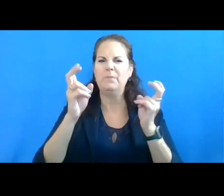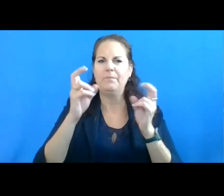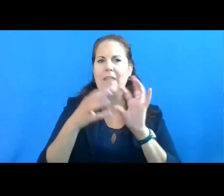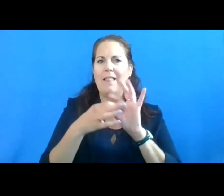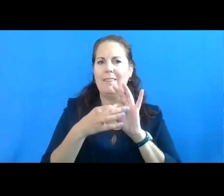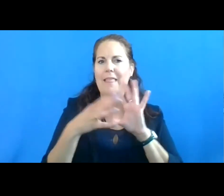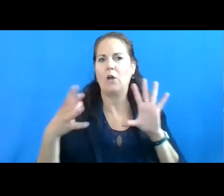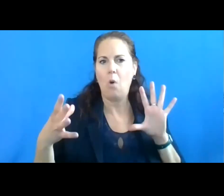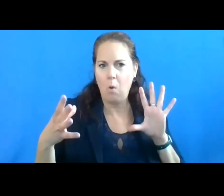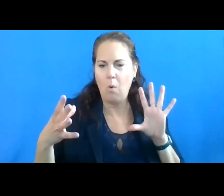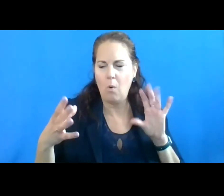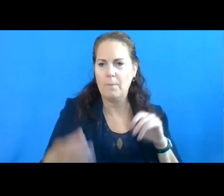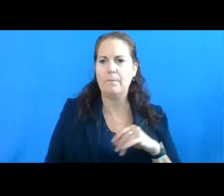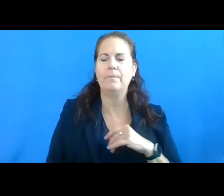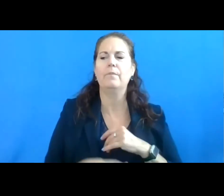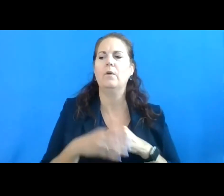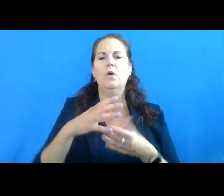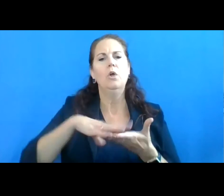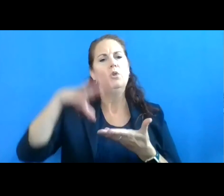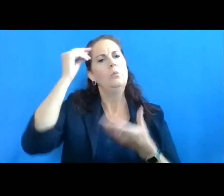We're learning about what we do when conflict happens.